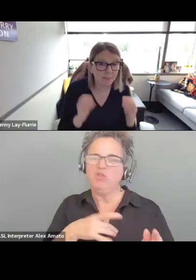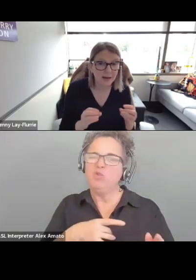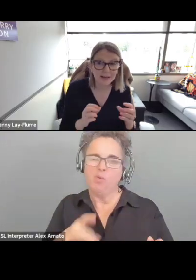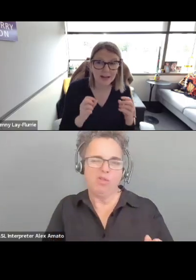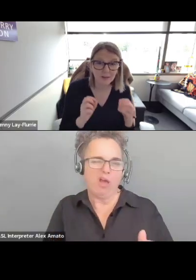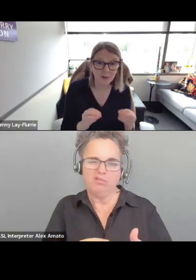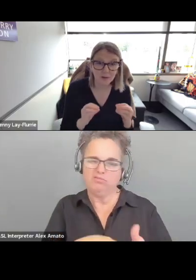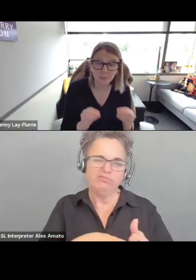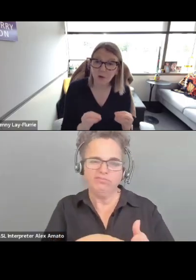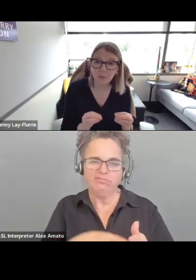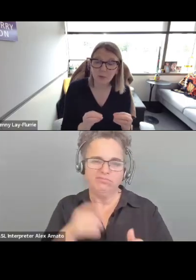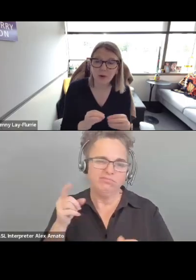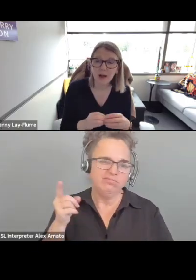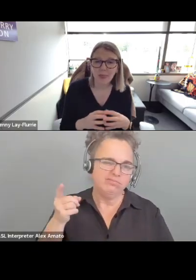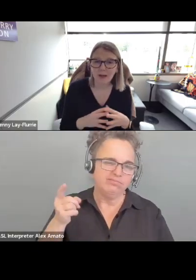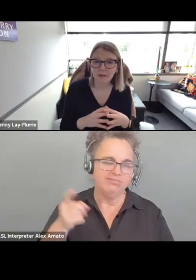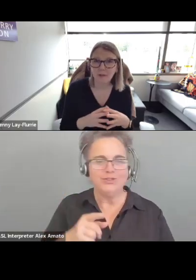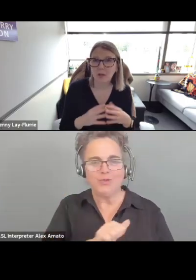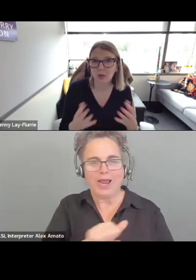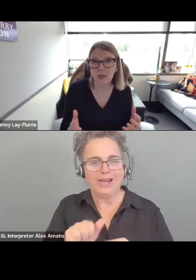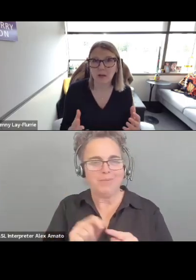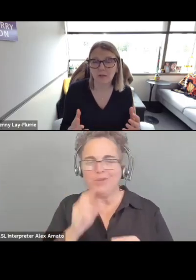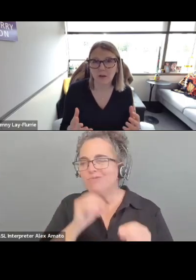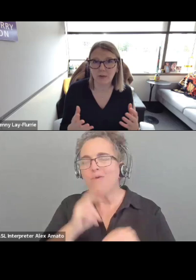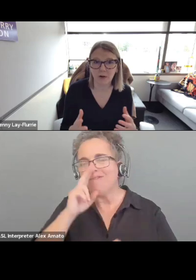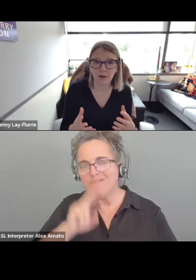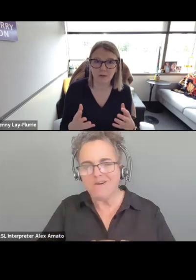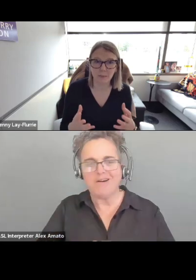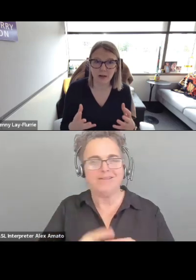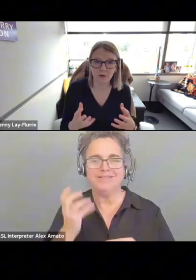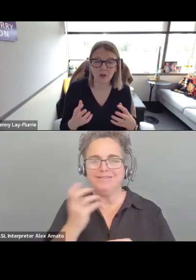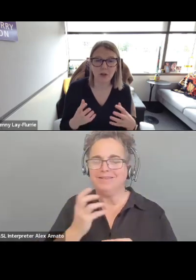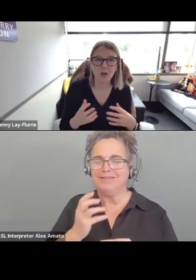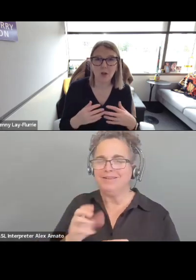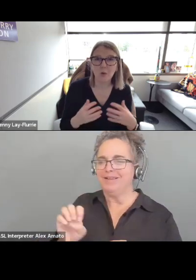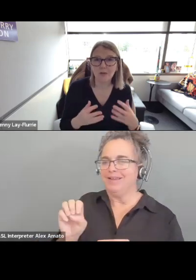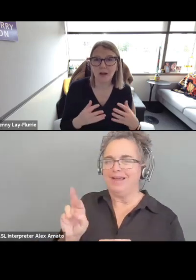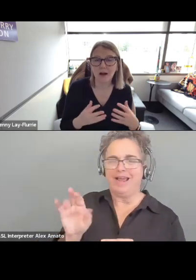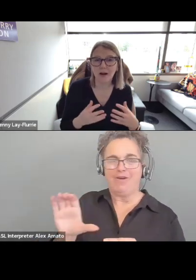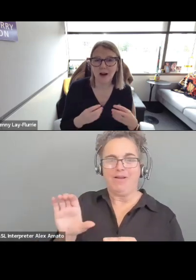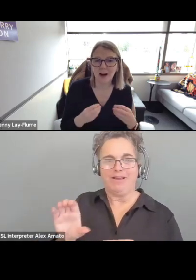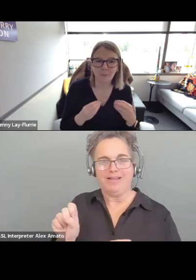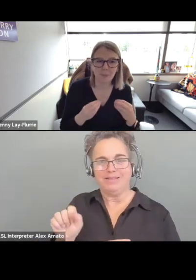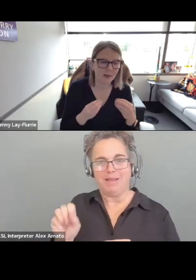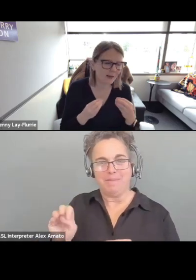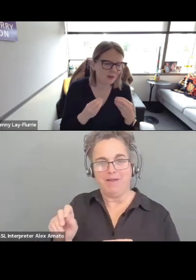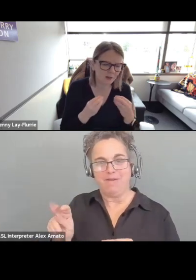but we made it as fun as possible. Thanks to the genius of Erica Zelmanowicz who is our